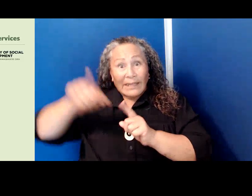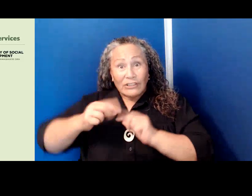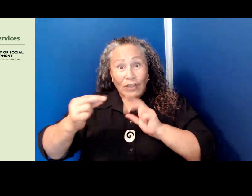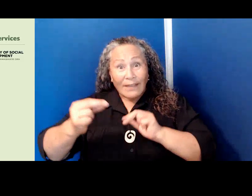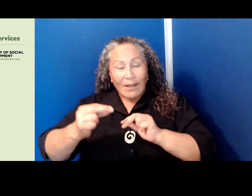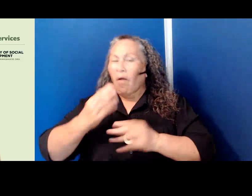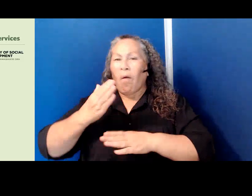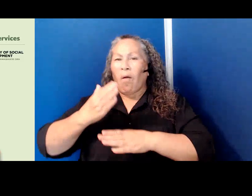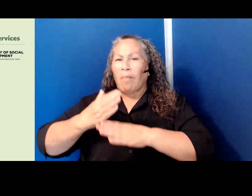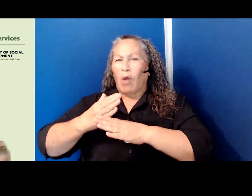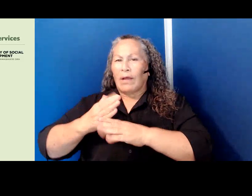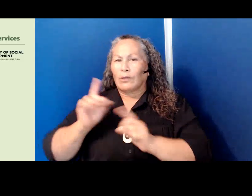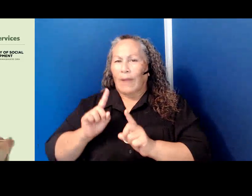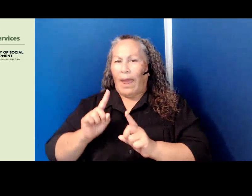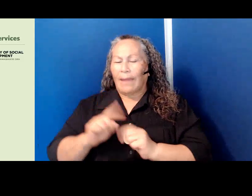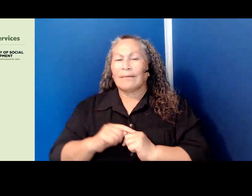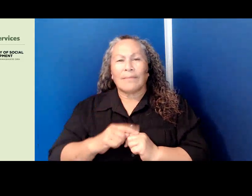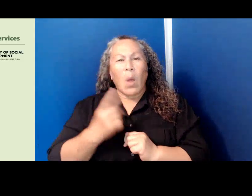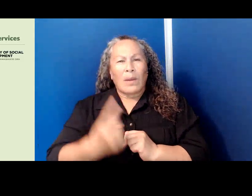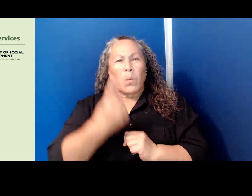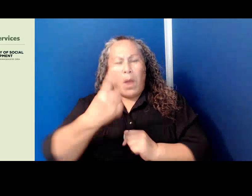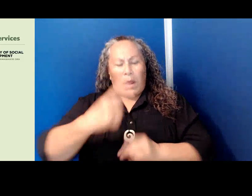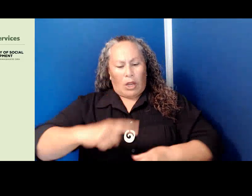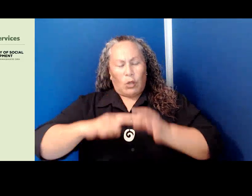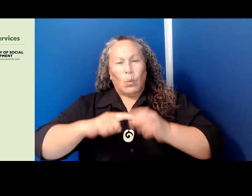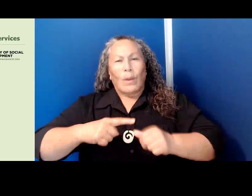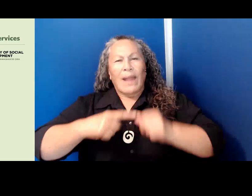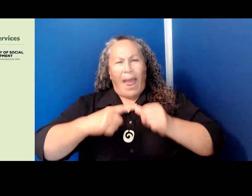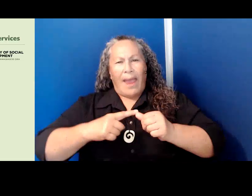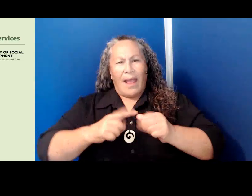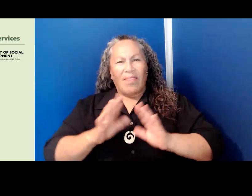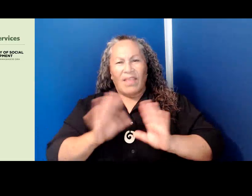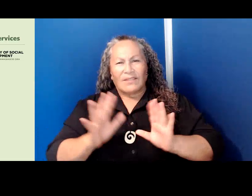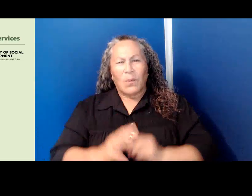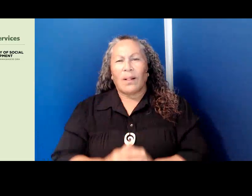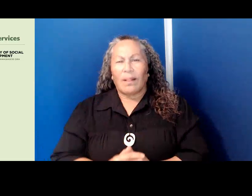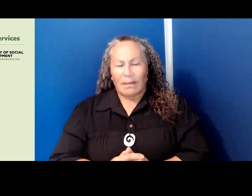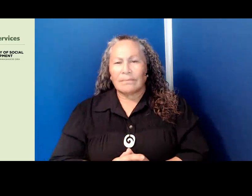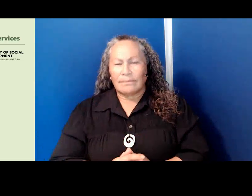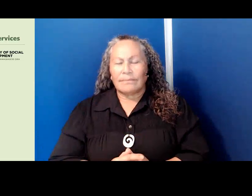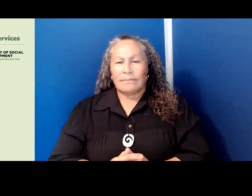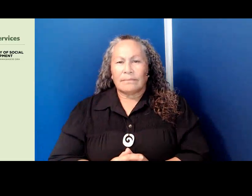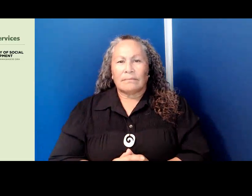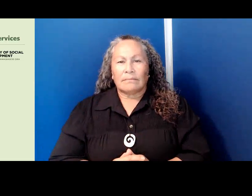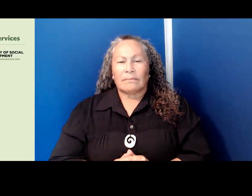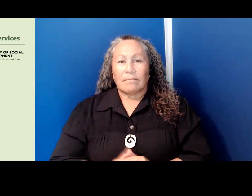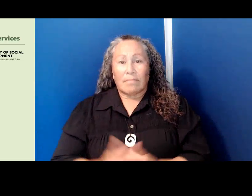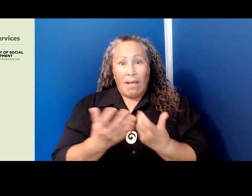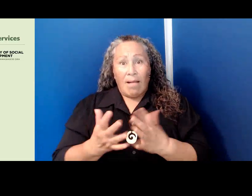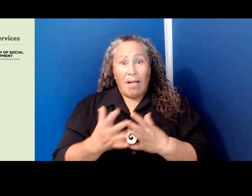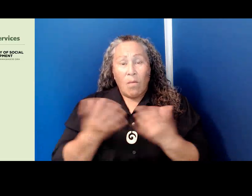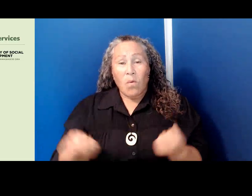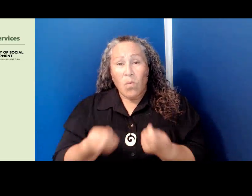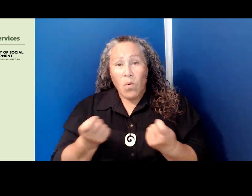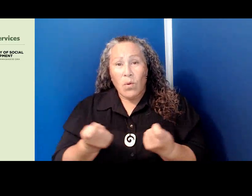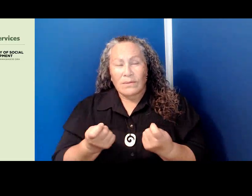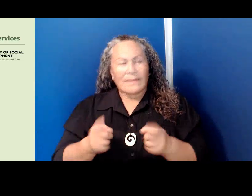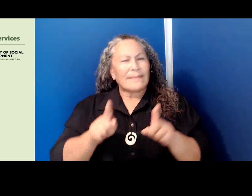so there's only the one Q&A function available. So the way that works is very similar to chat.